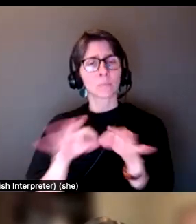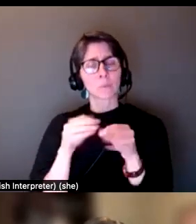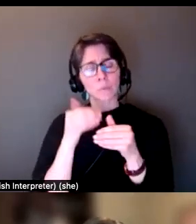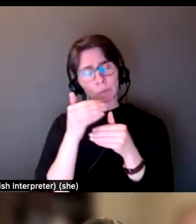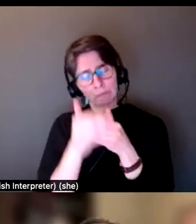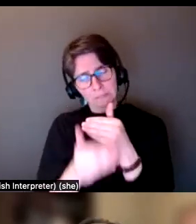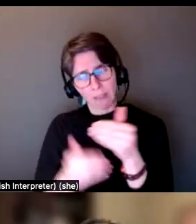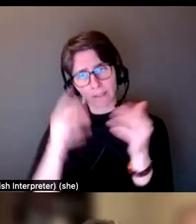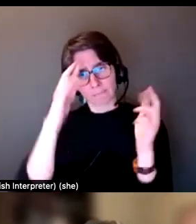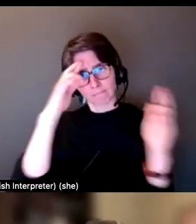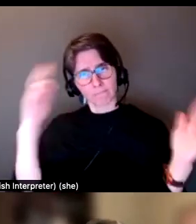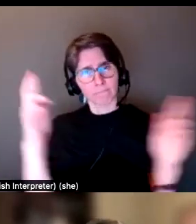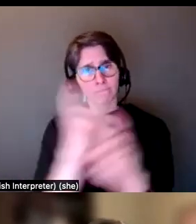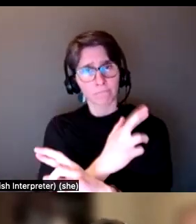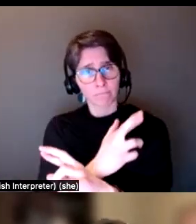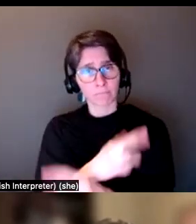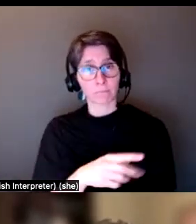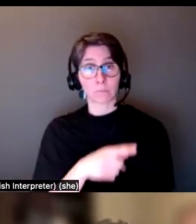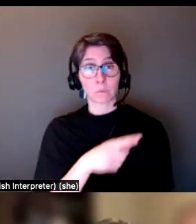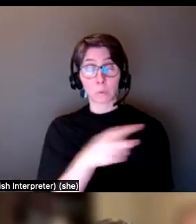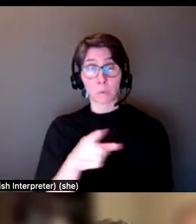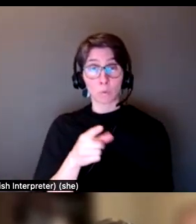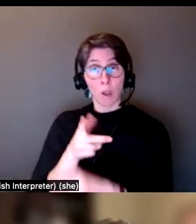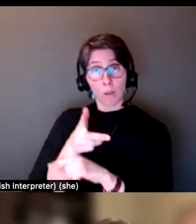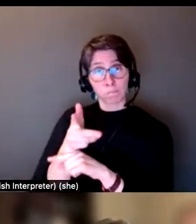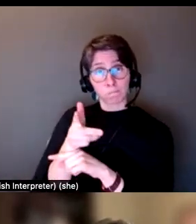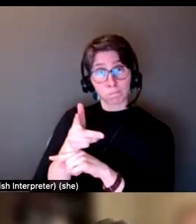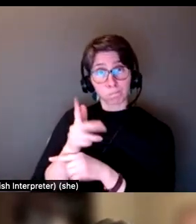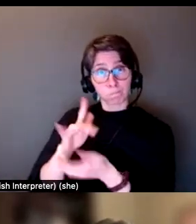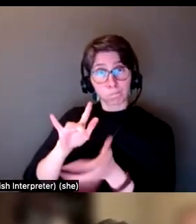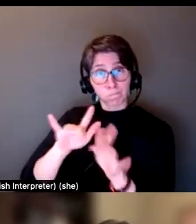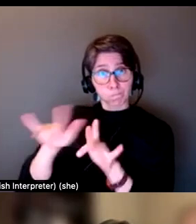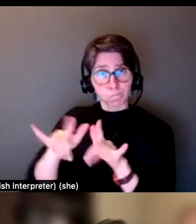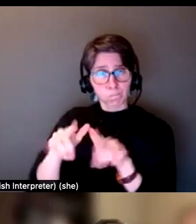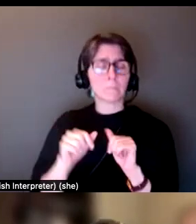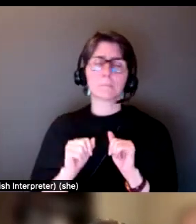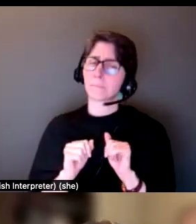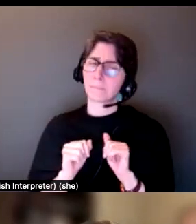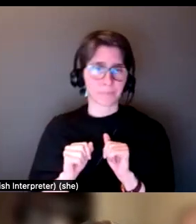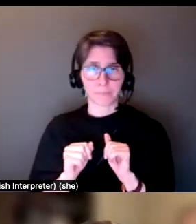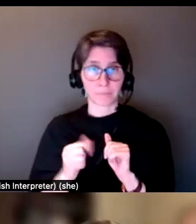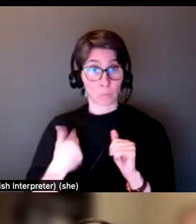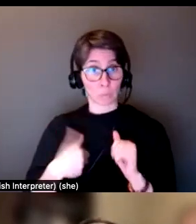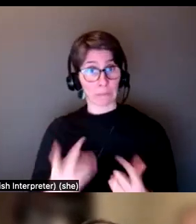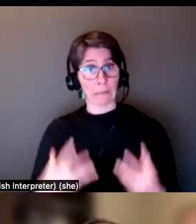and please do not record these sessions. We have a zero tolerance policy for violations